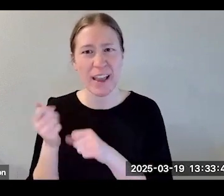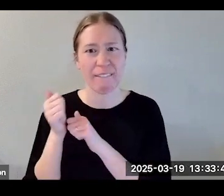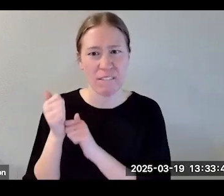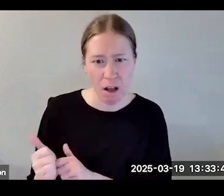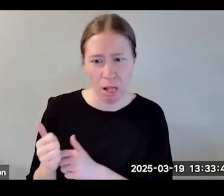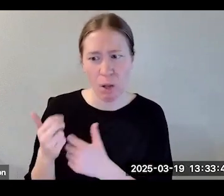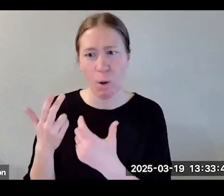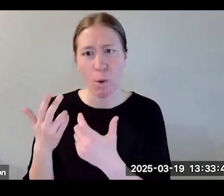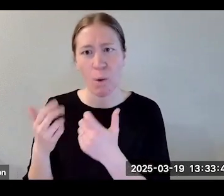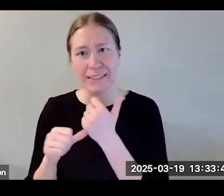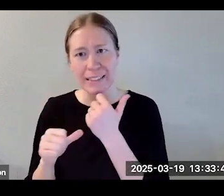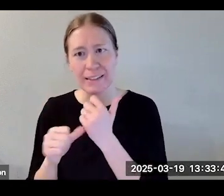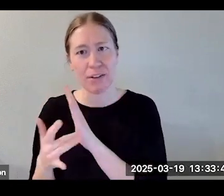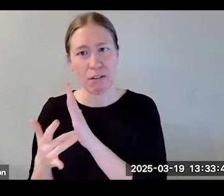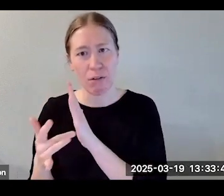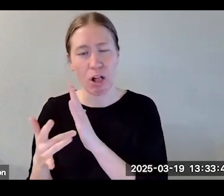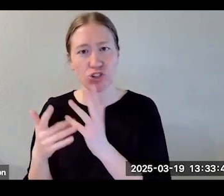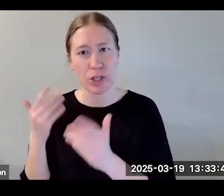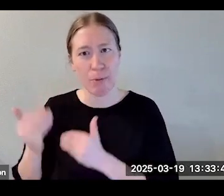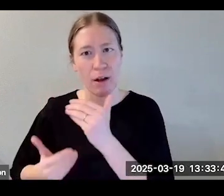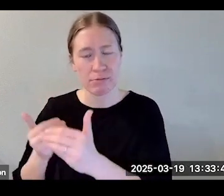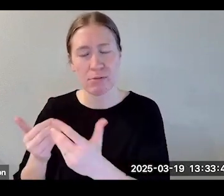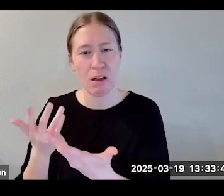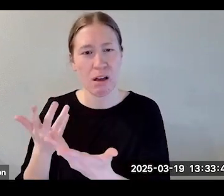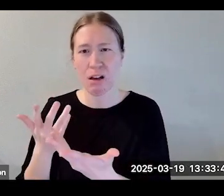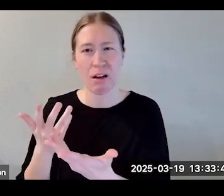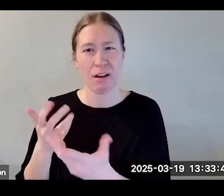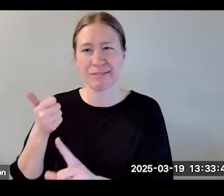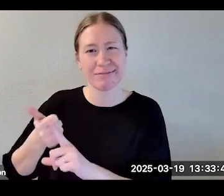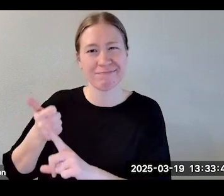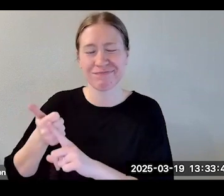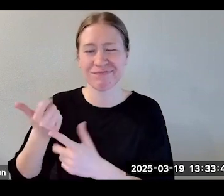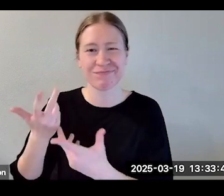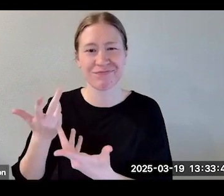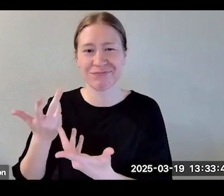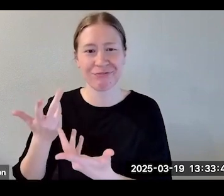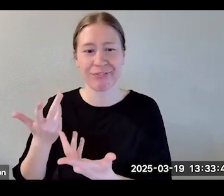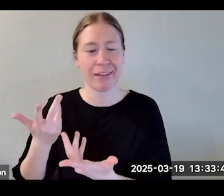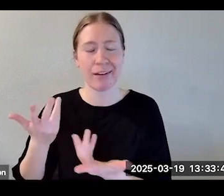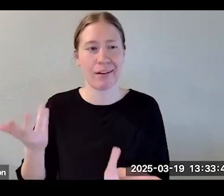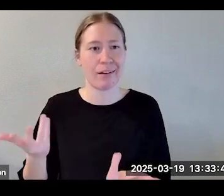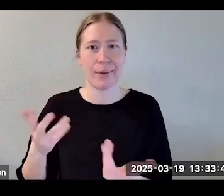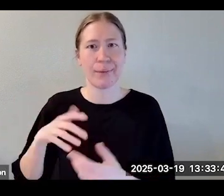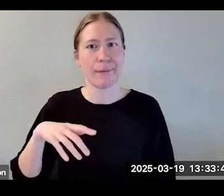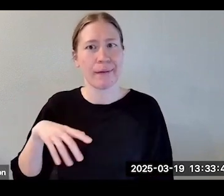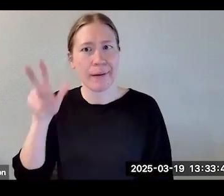And sometimes it can also be to the point where they don't know that there is content in this document.